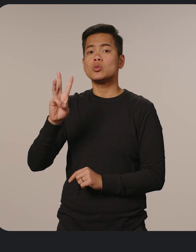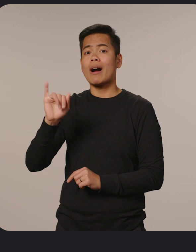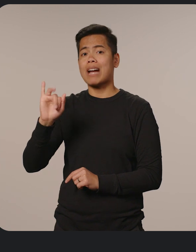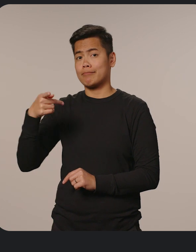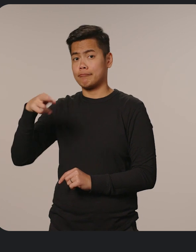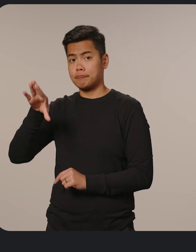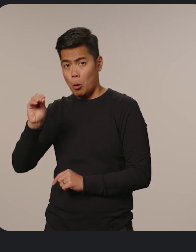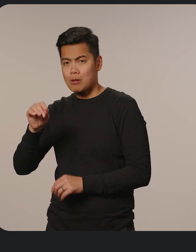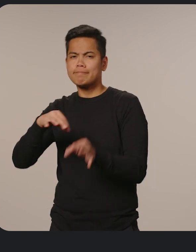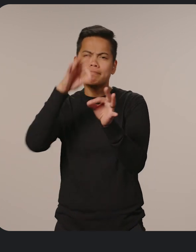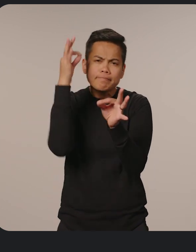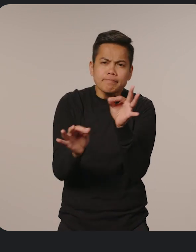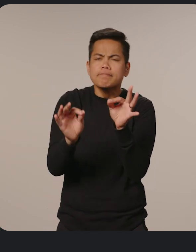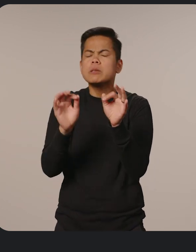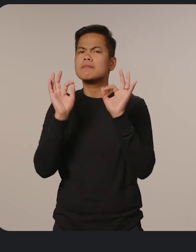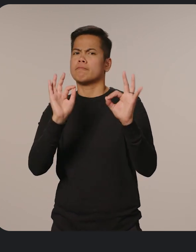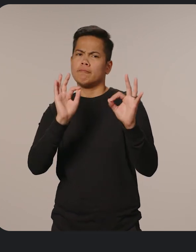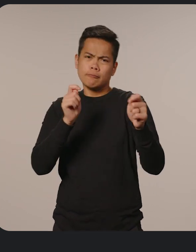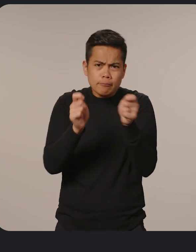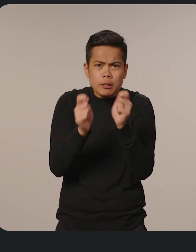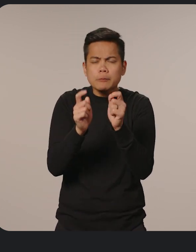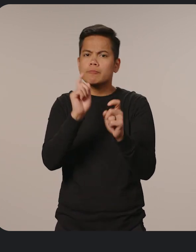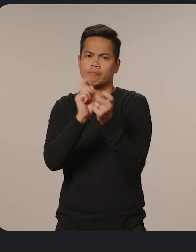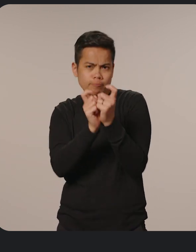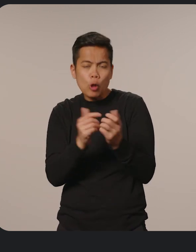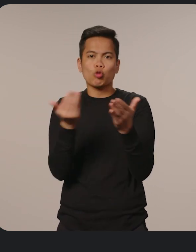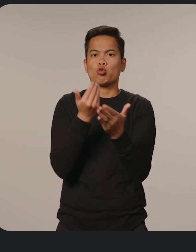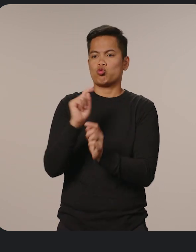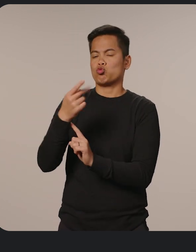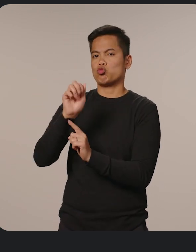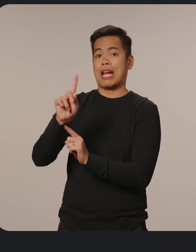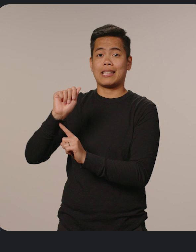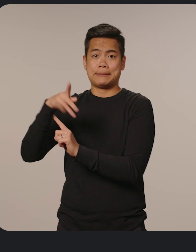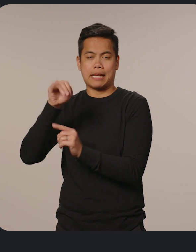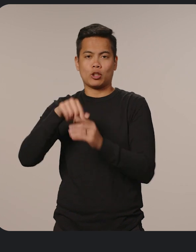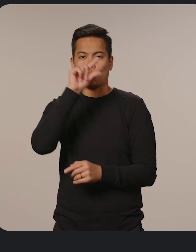offered by new Thread APIs in Google Play services. Today, we are taking the next step